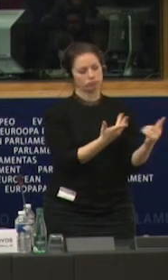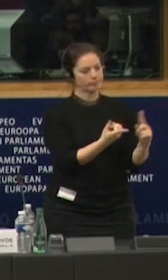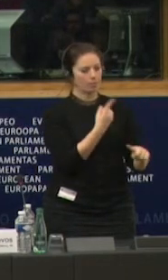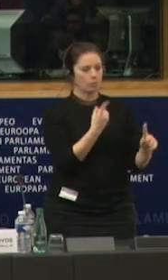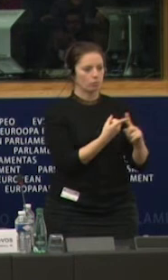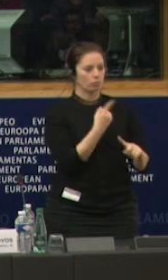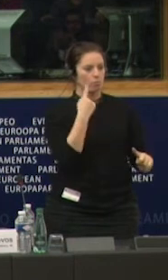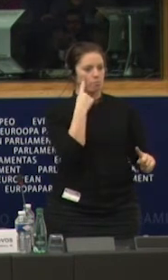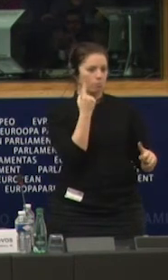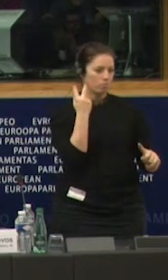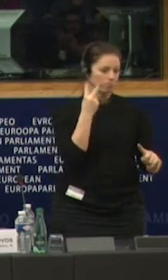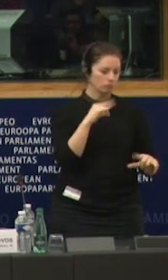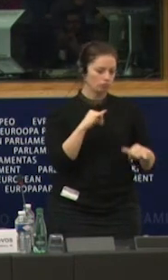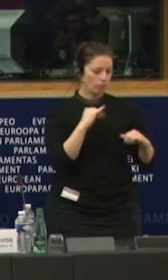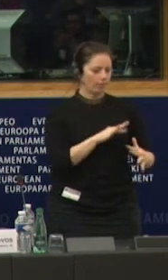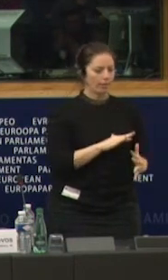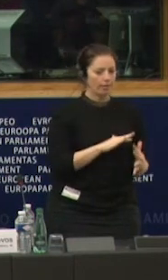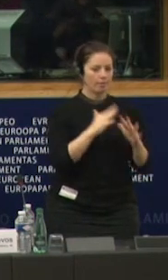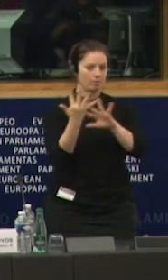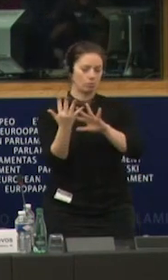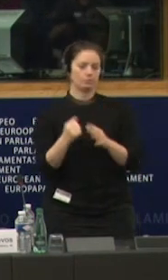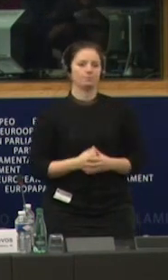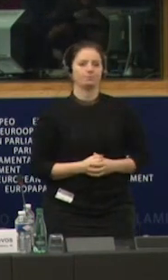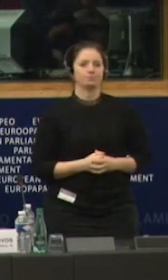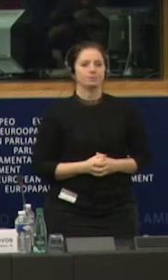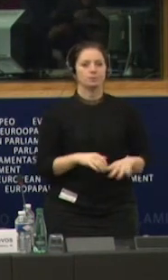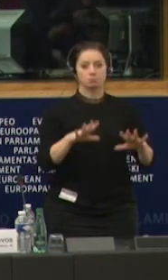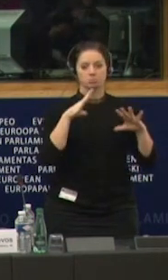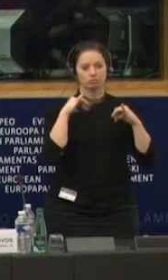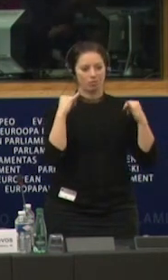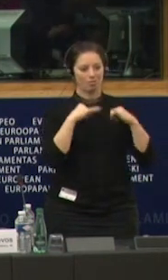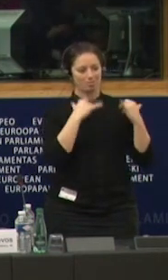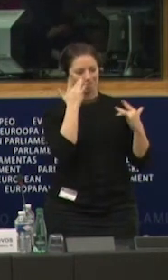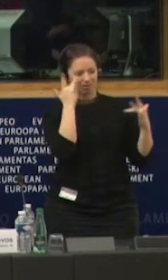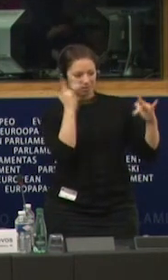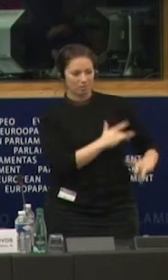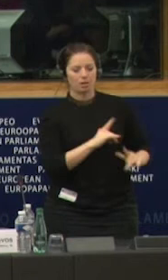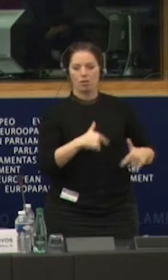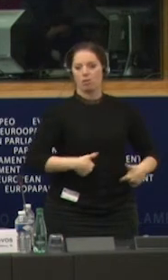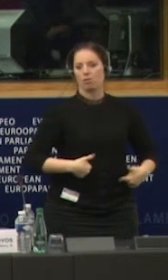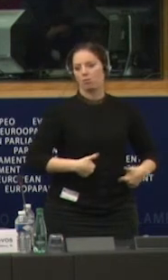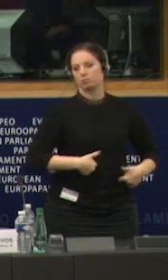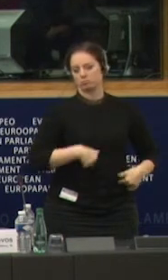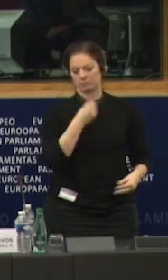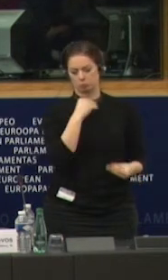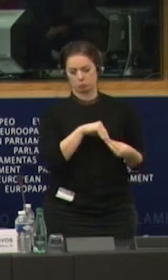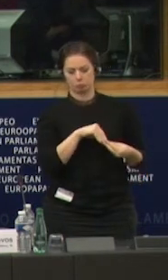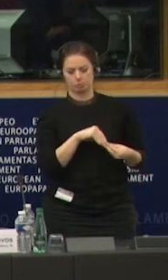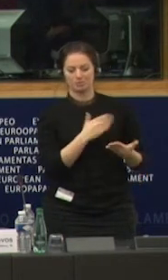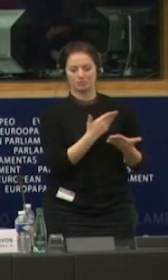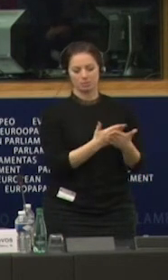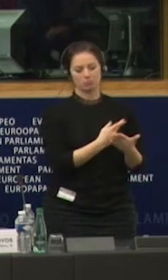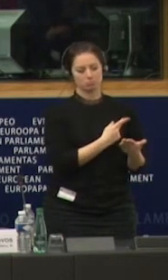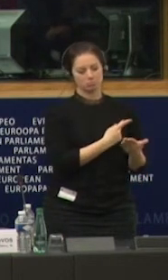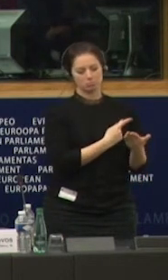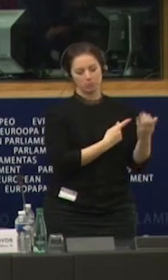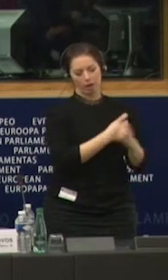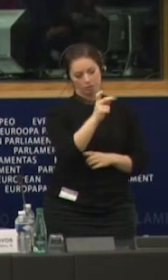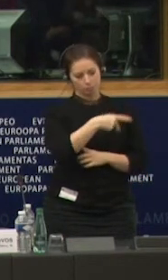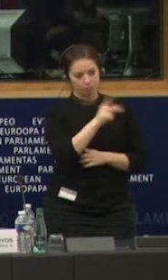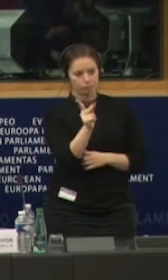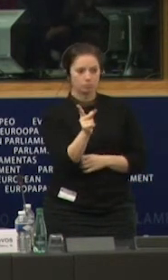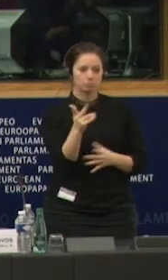throughout Europe, including Austria. This slide shows the comparison of Europe. Austria is pink.